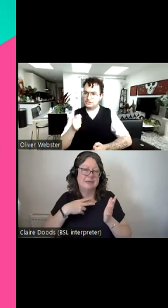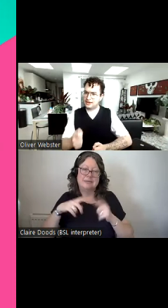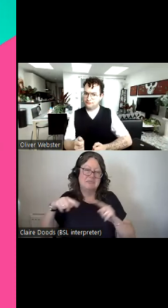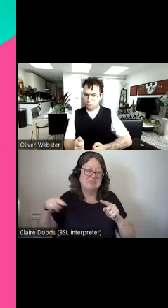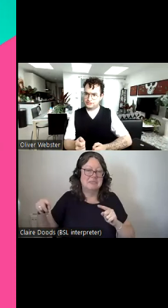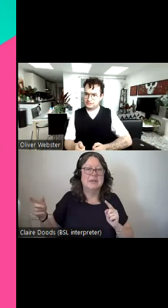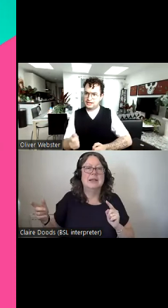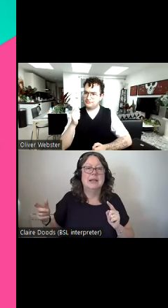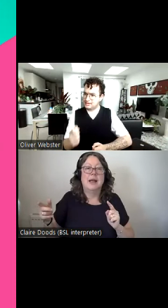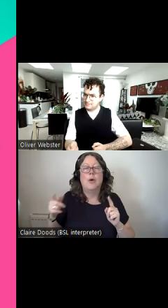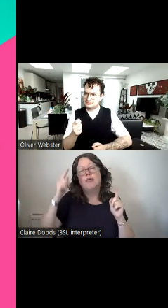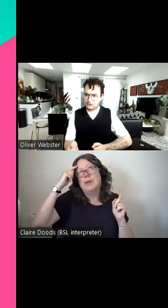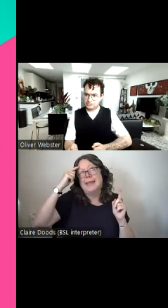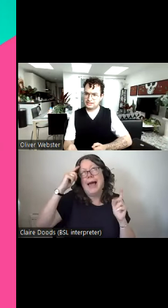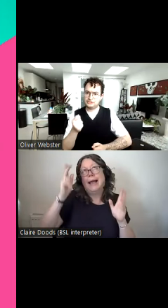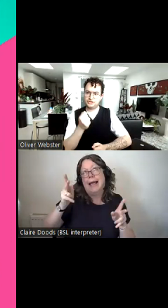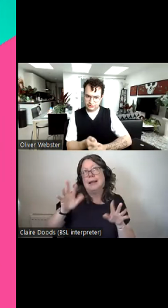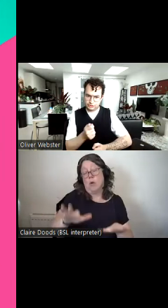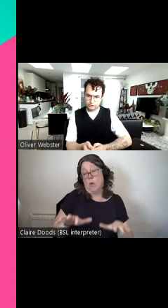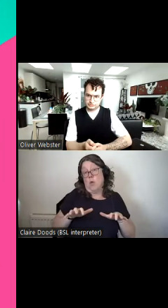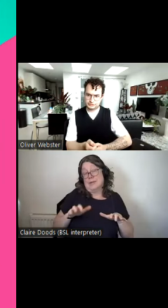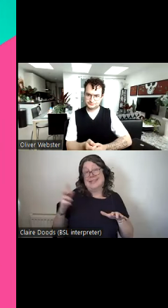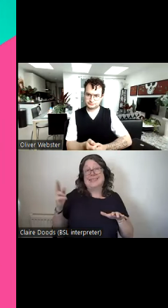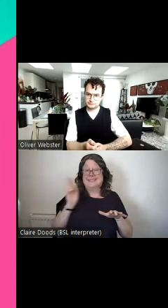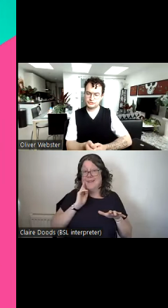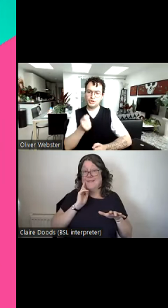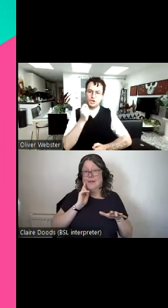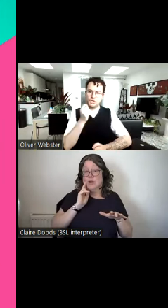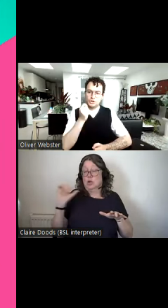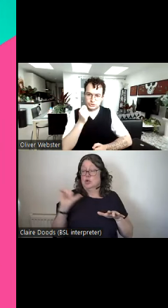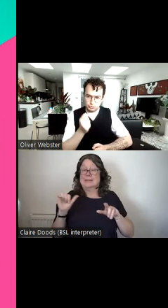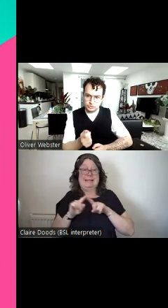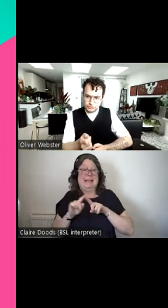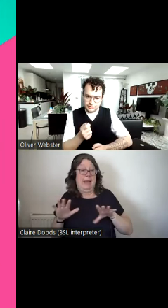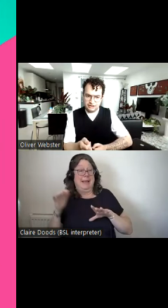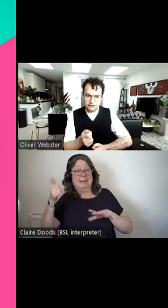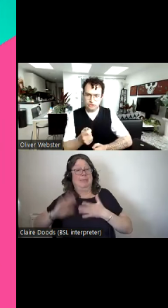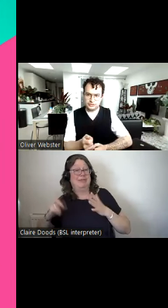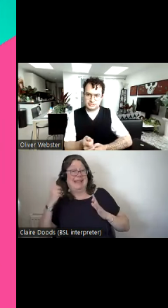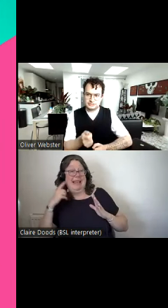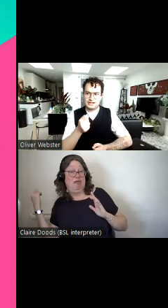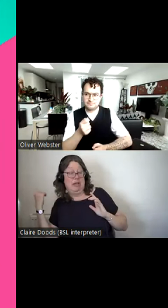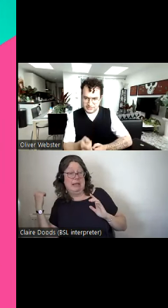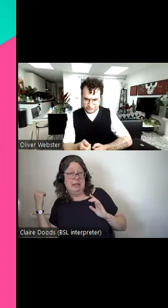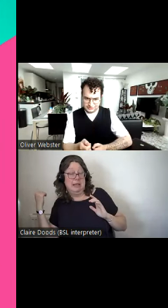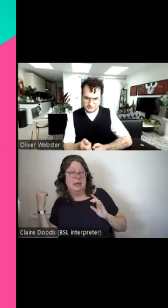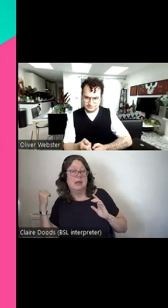deaf audiences have the same experience as your hearing audiences. What do your hearing audiences experience?